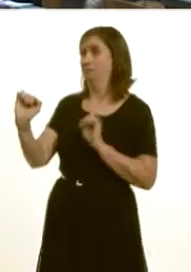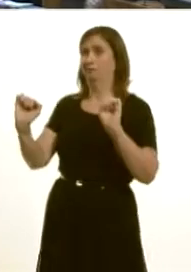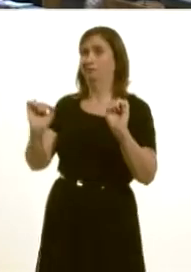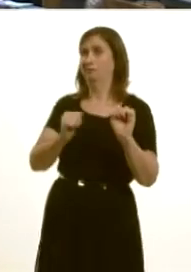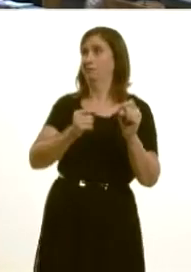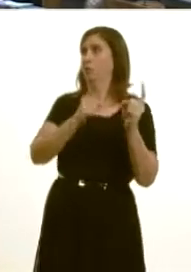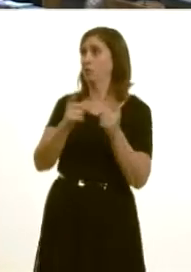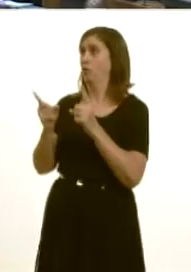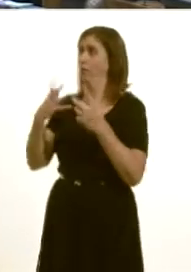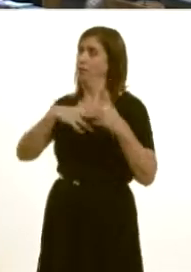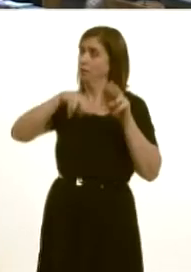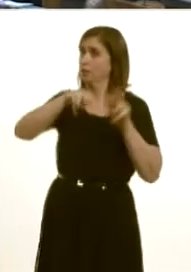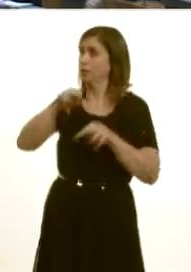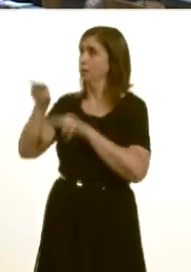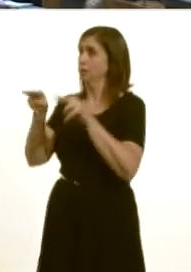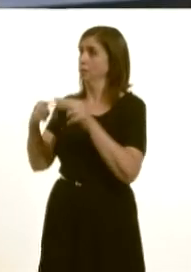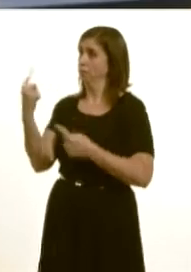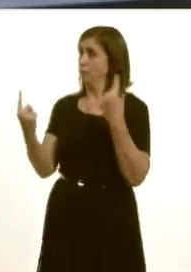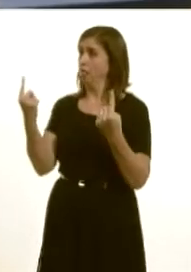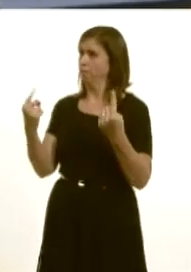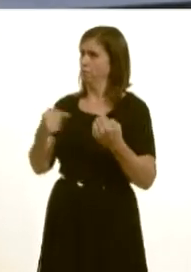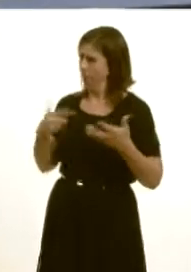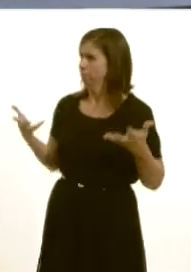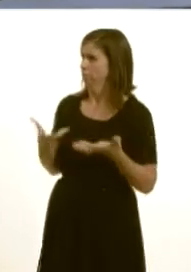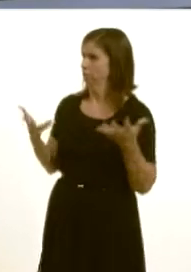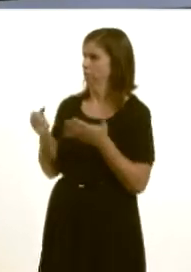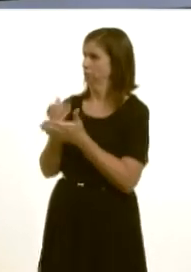awdurdodau eu hunain wneud asesiad ohono. Byddwn yn erfyn iddynt sicrhau bod gwasanaethau